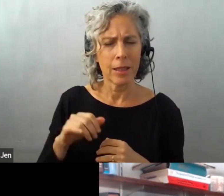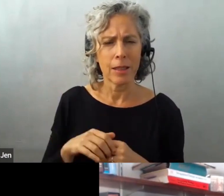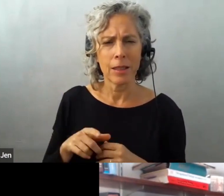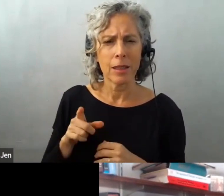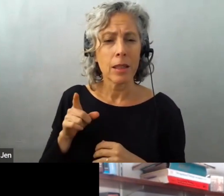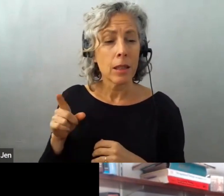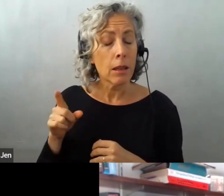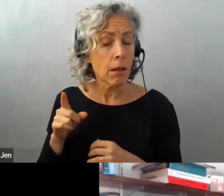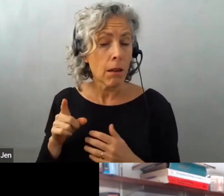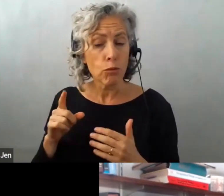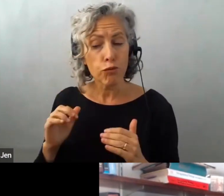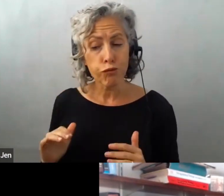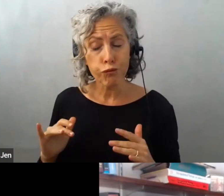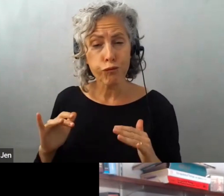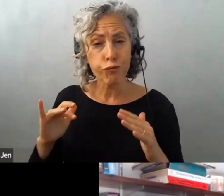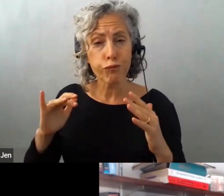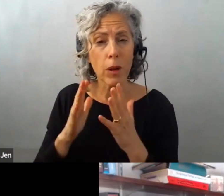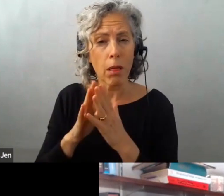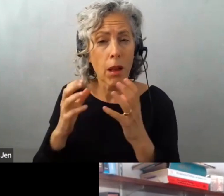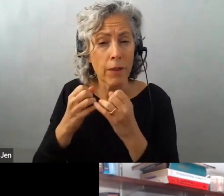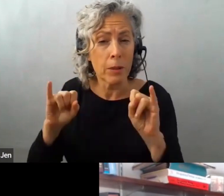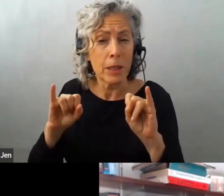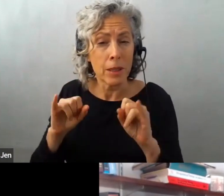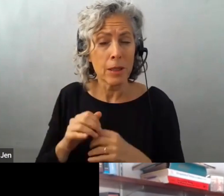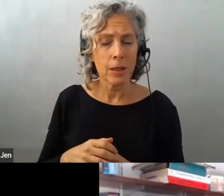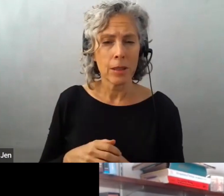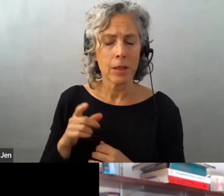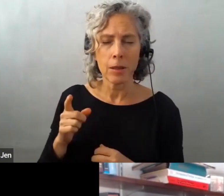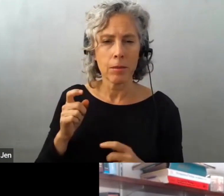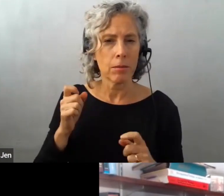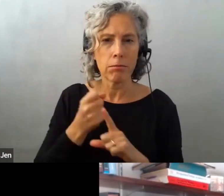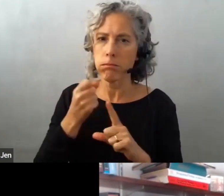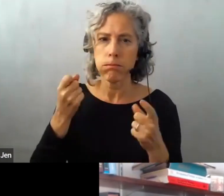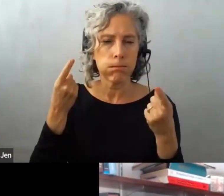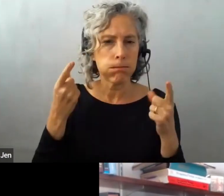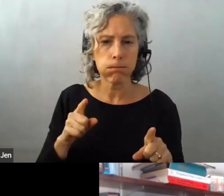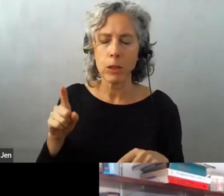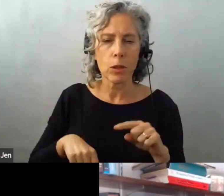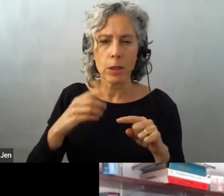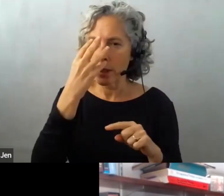of independence. But he suddenly couldn't sleep without me being